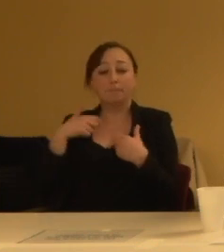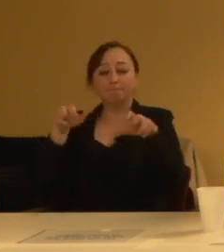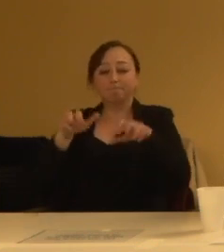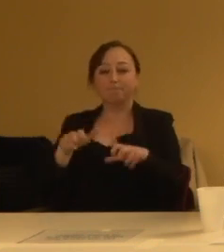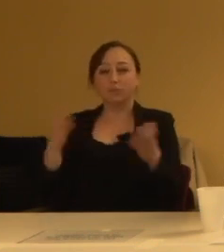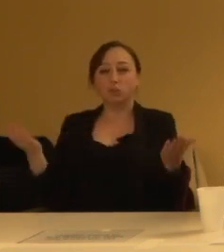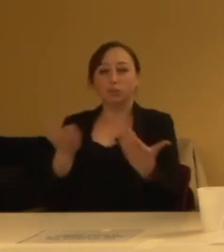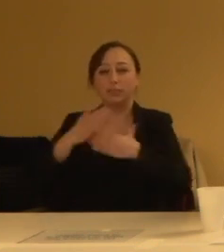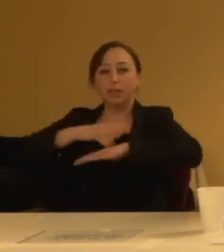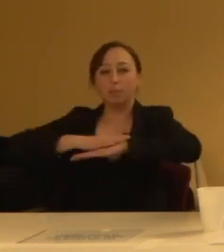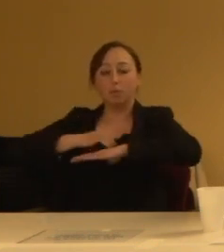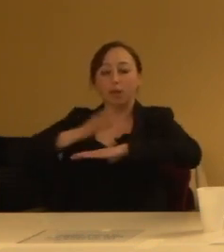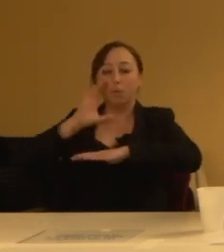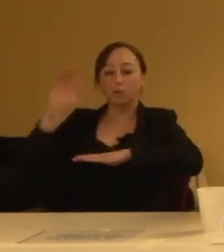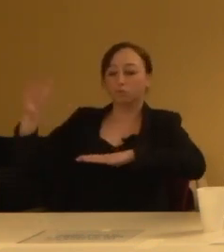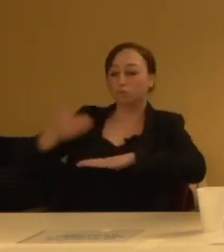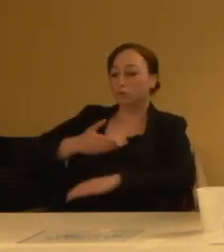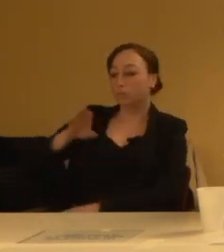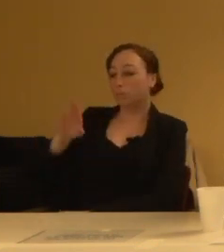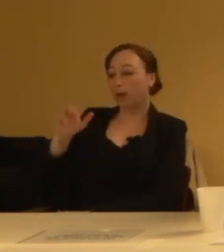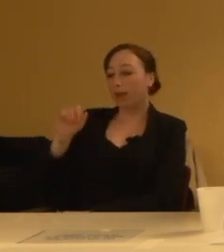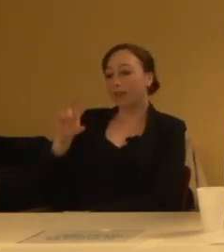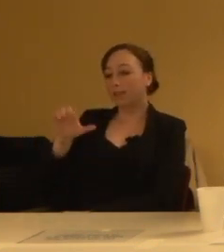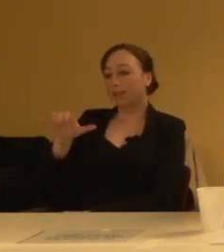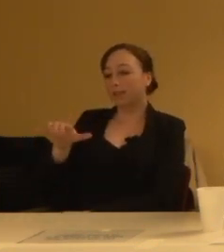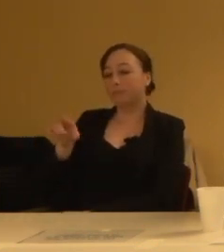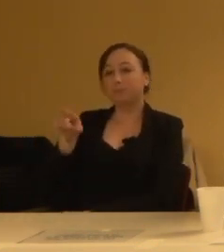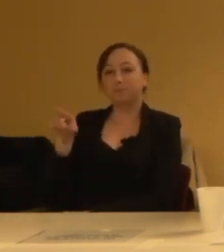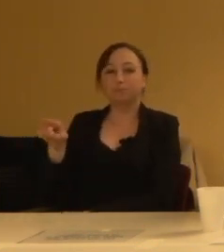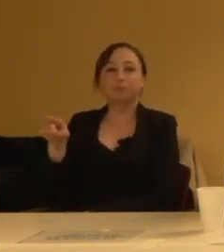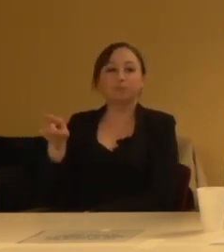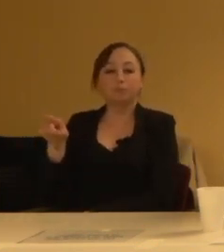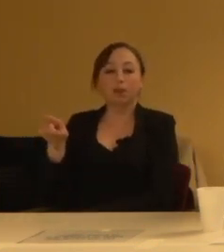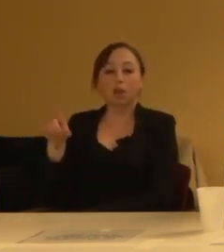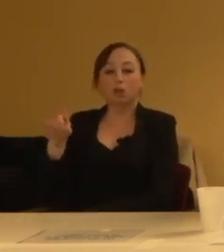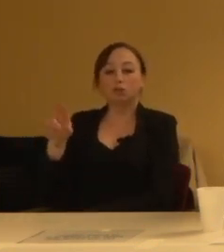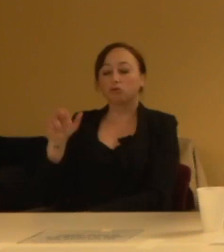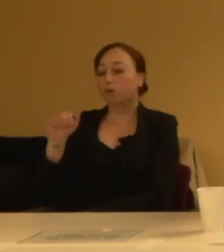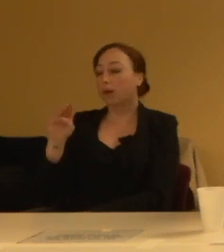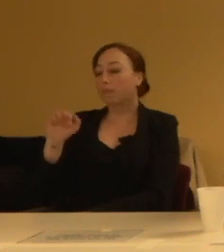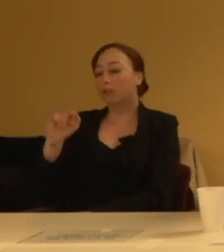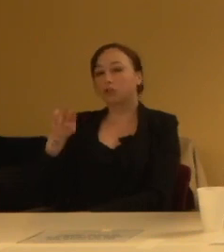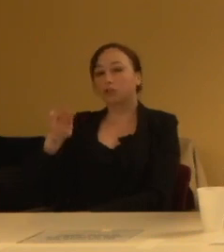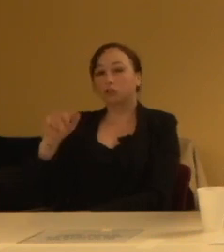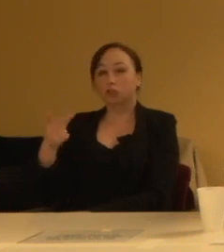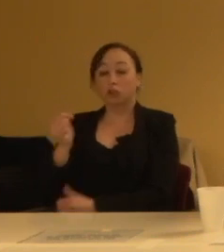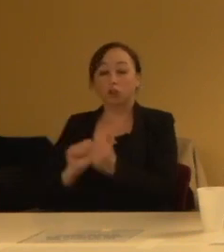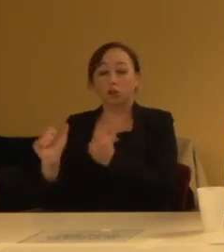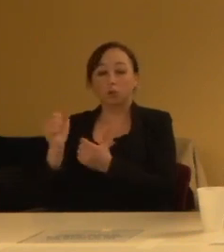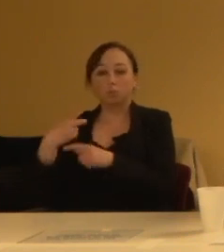and I'm going to introduce Bradley. So Bradley Michalakis is a dramaturge and theater producer from New York.